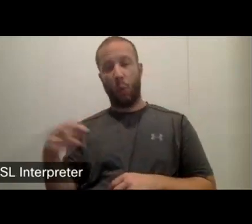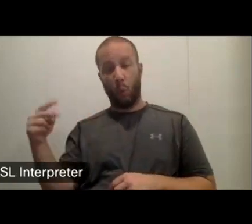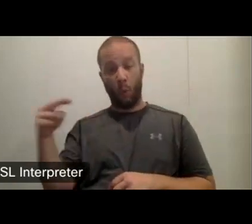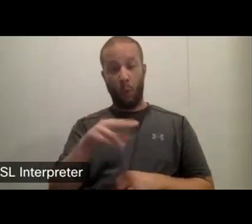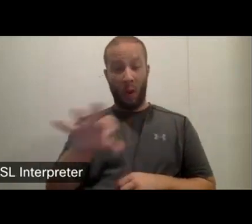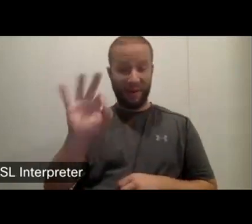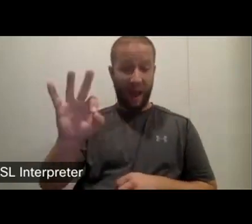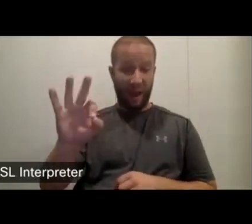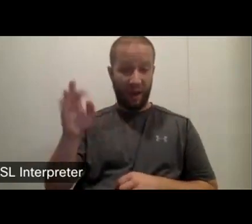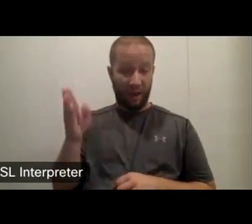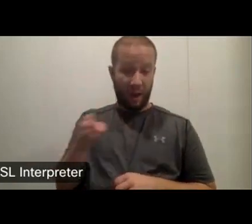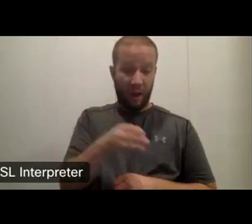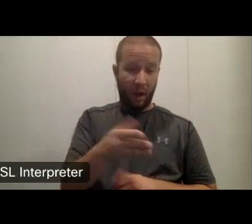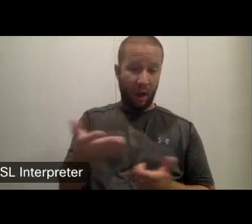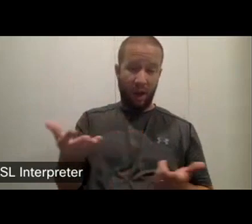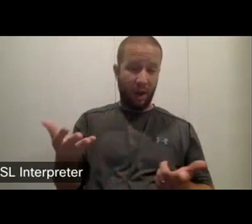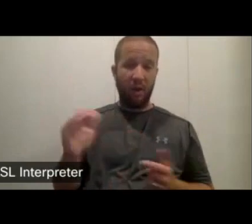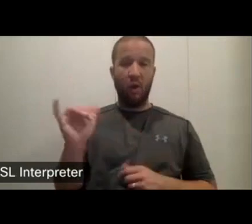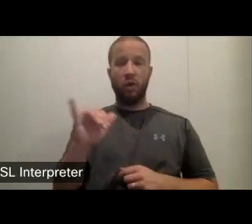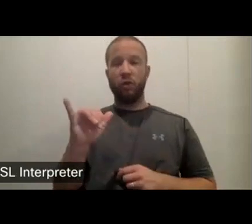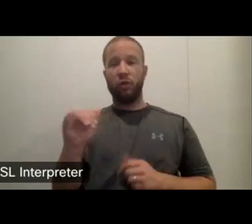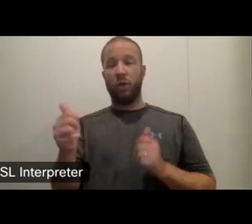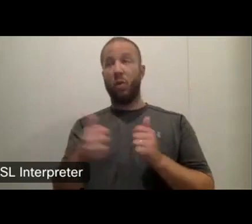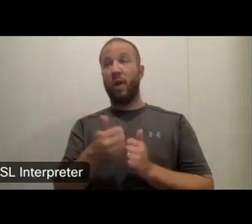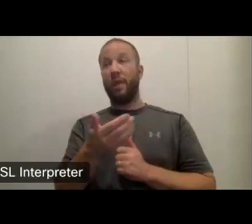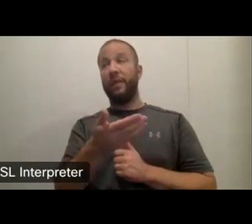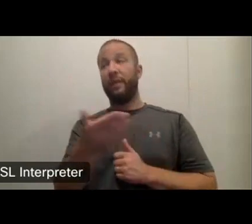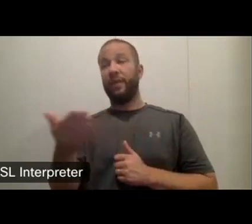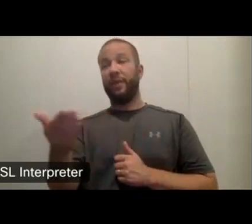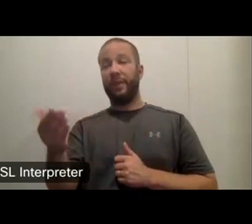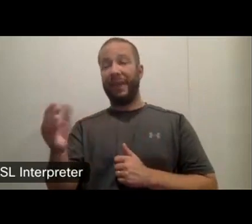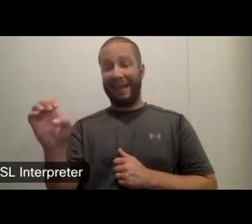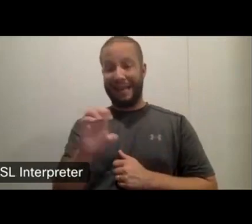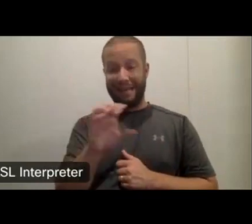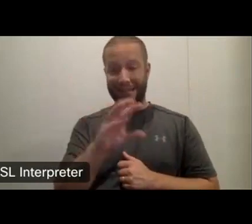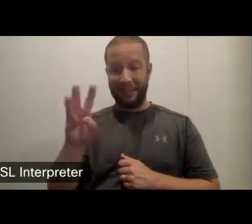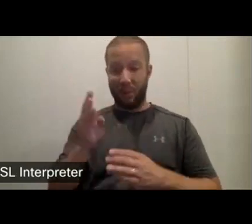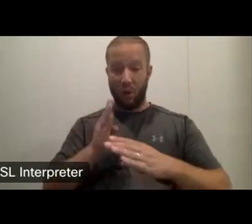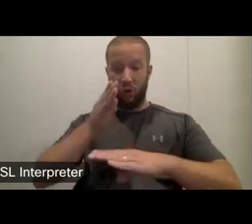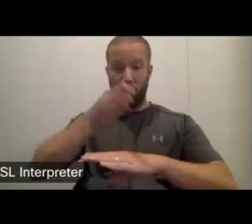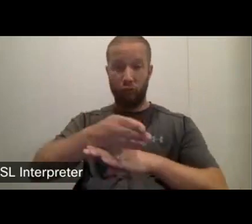to leverage this new route and given the novel nature of the East-West Crossing on East Capitol